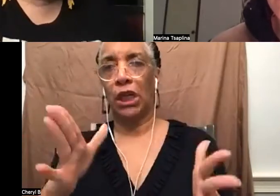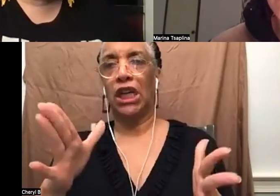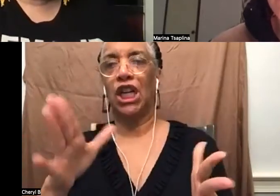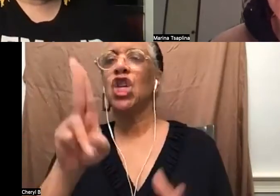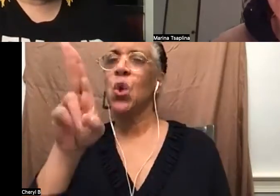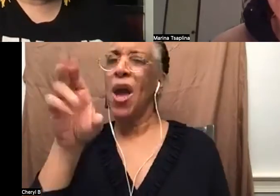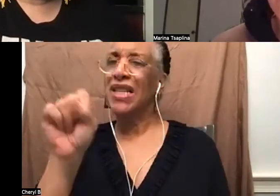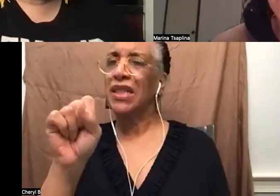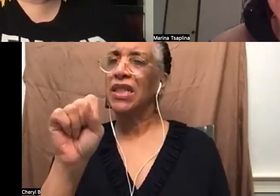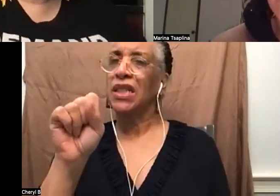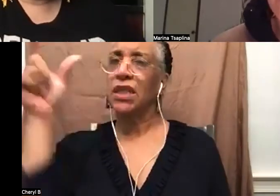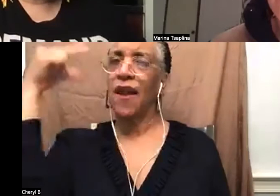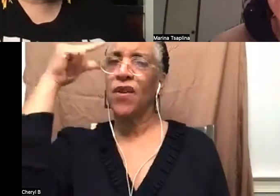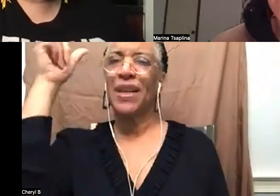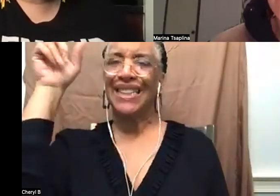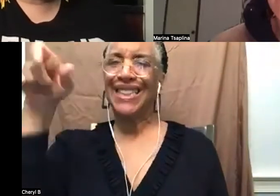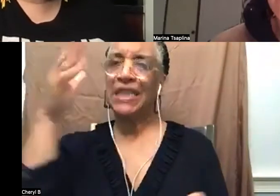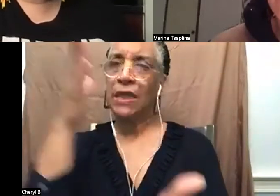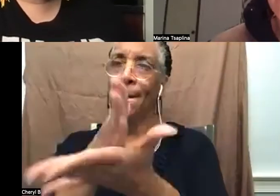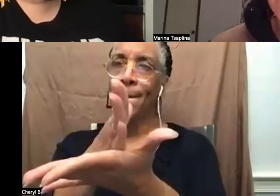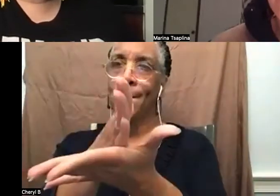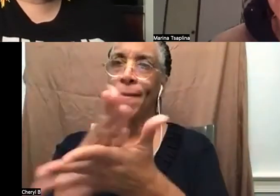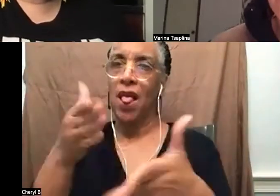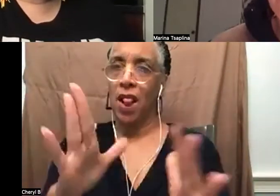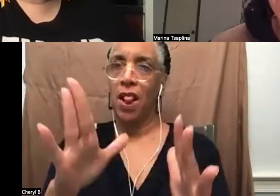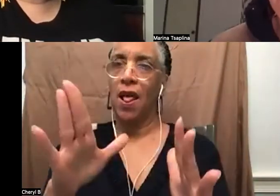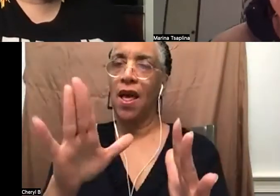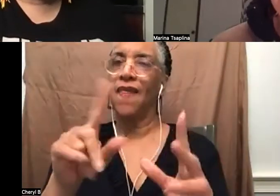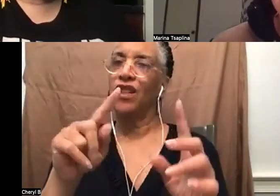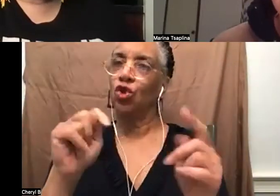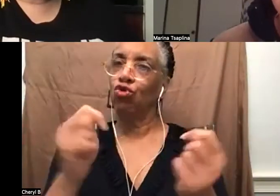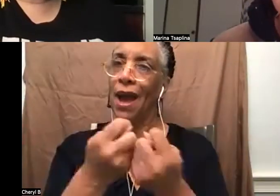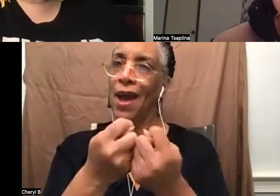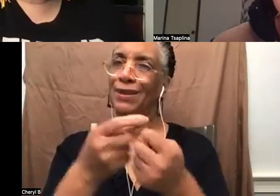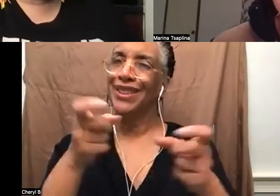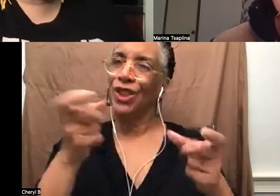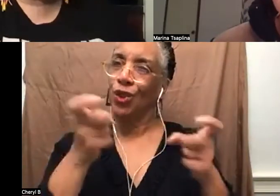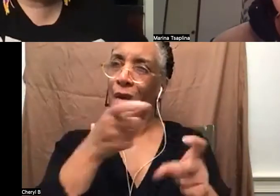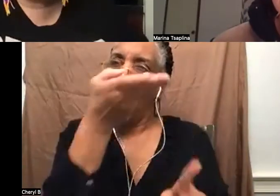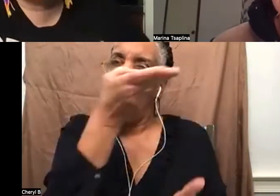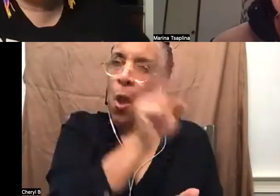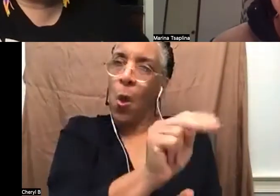We actually need to let tribal governments be in control of the land, and let local communities make